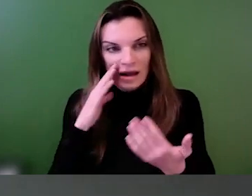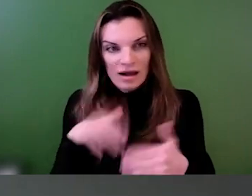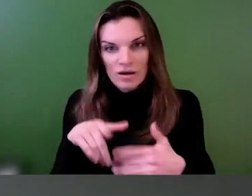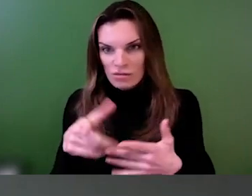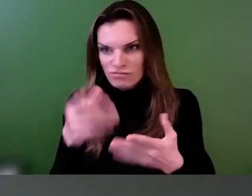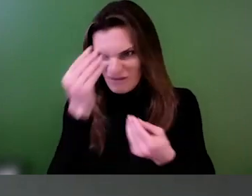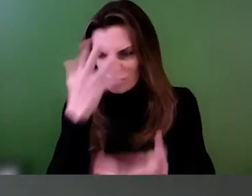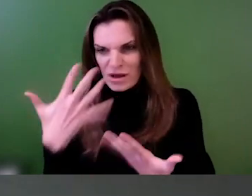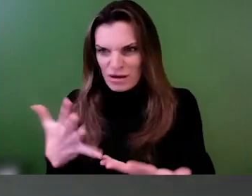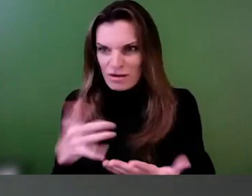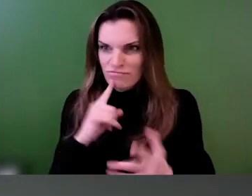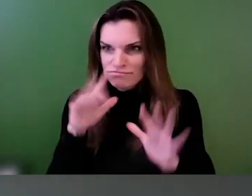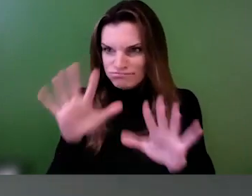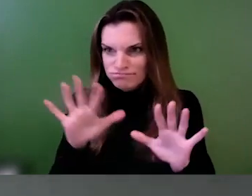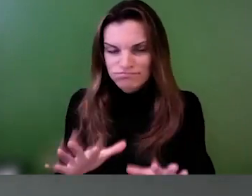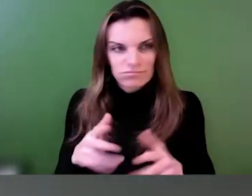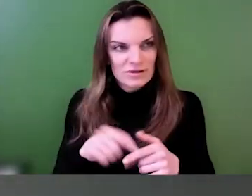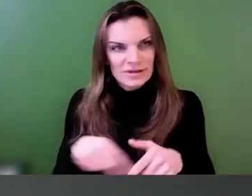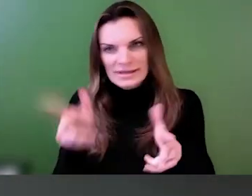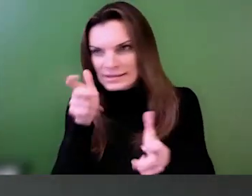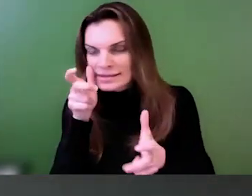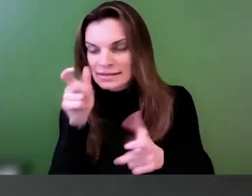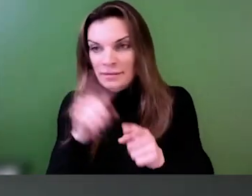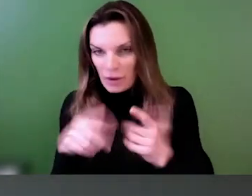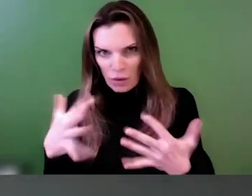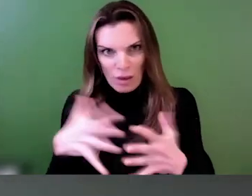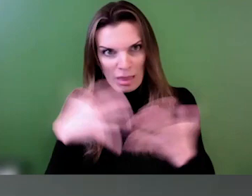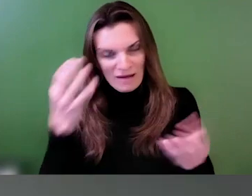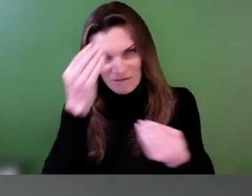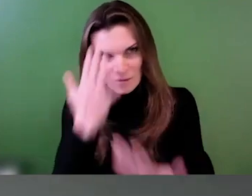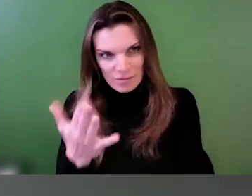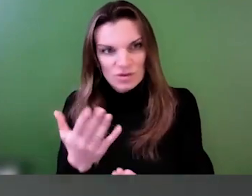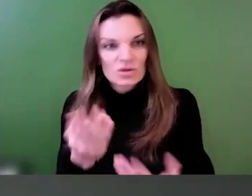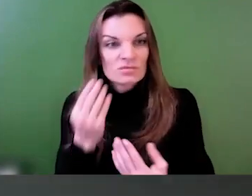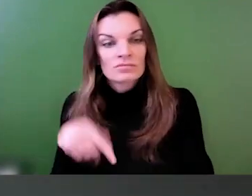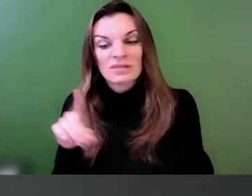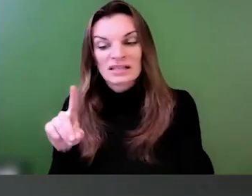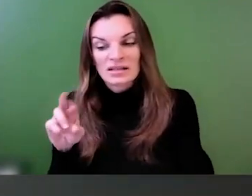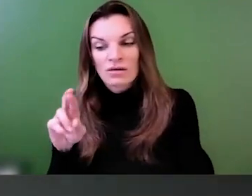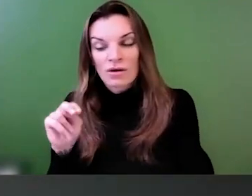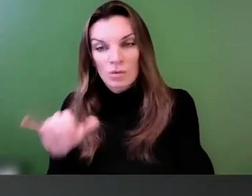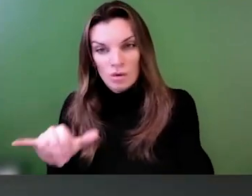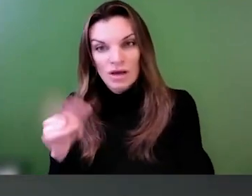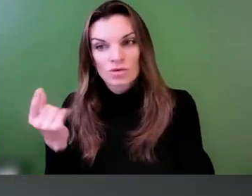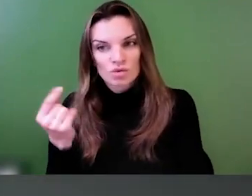information. It's a lot to take in. DRNY will be hosting this